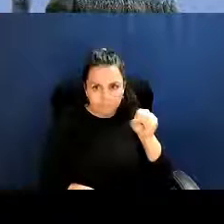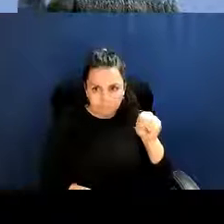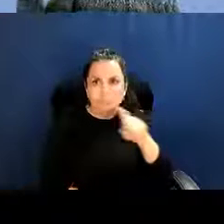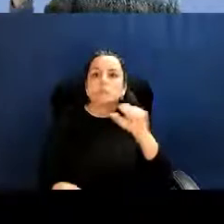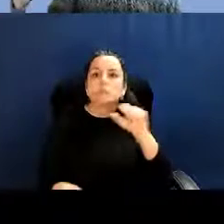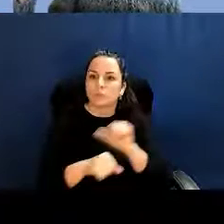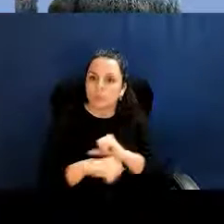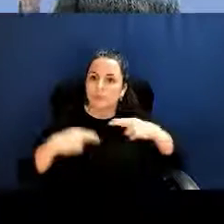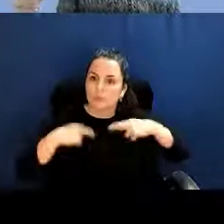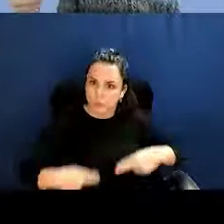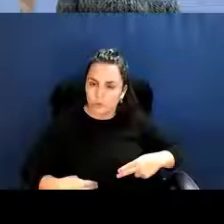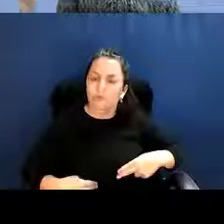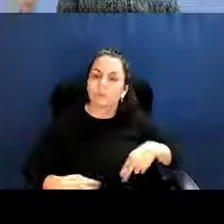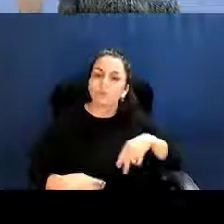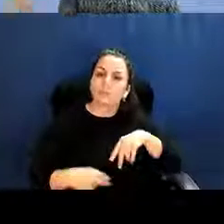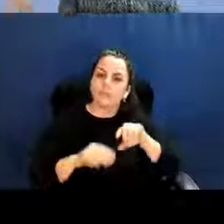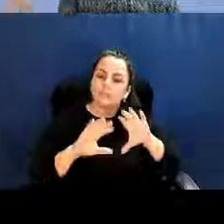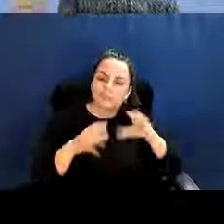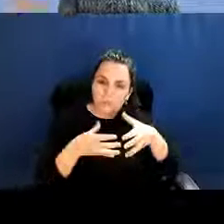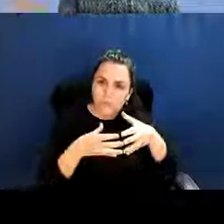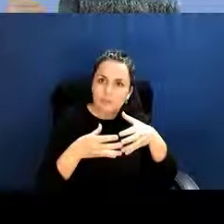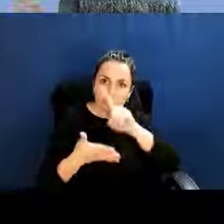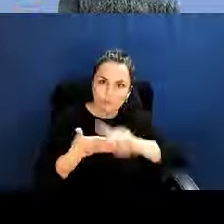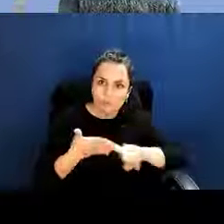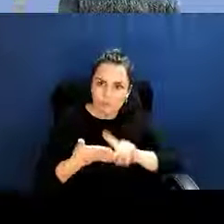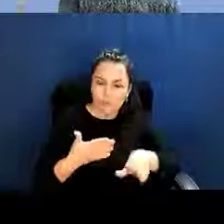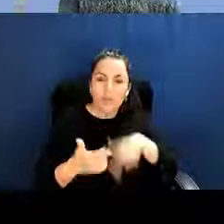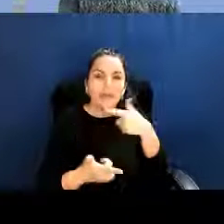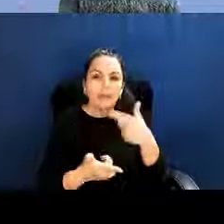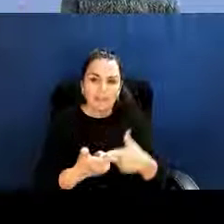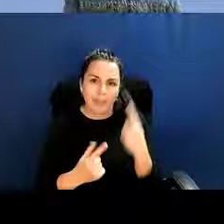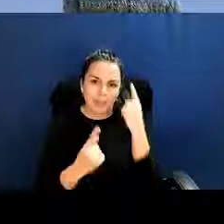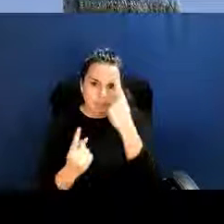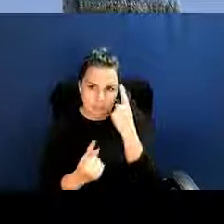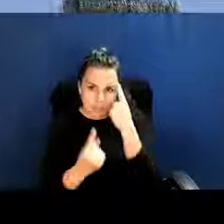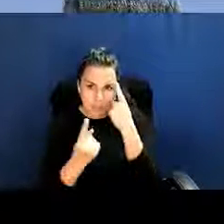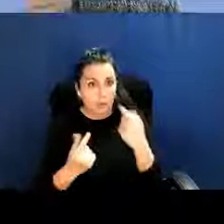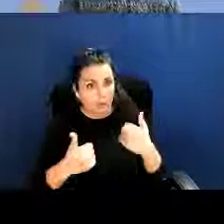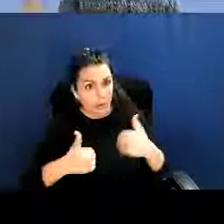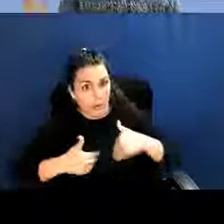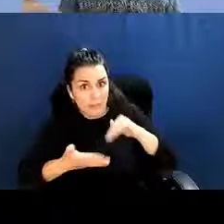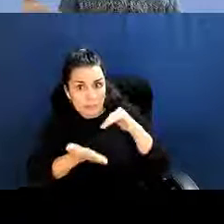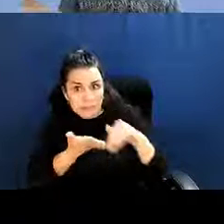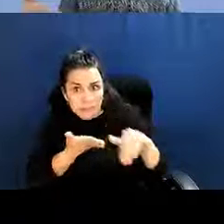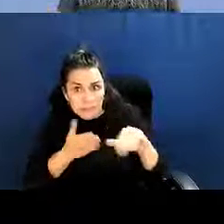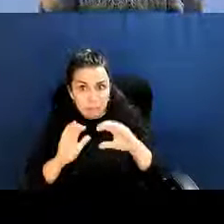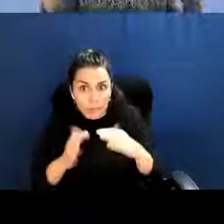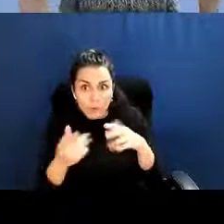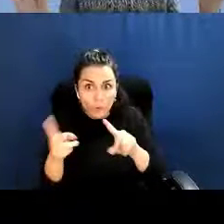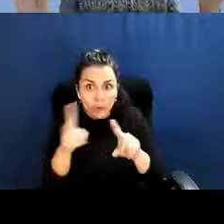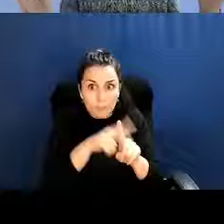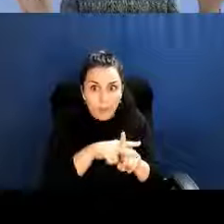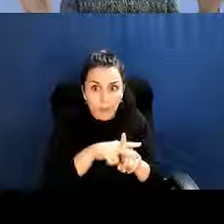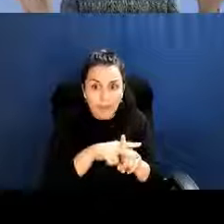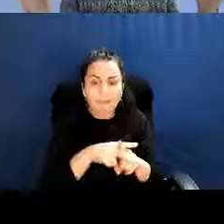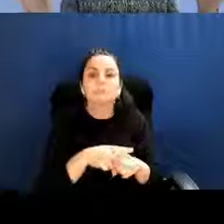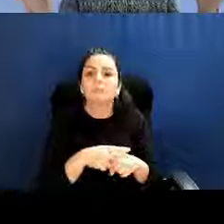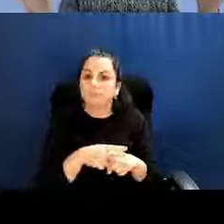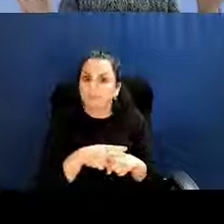and then you're given the option to consider whether an exempt category works or not. So to start with,